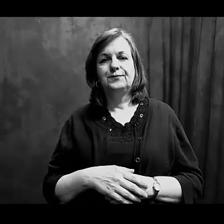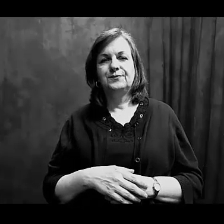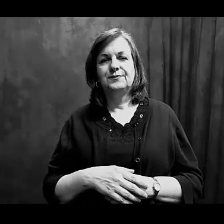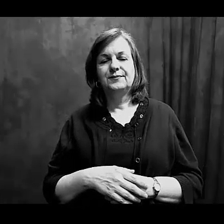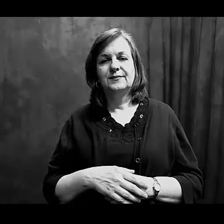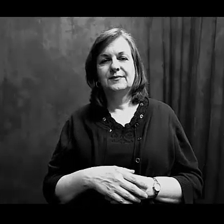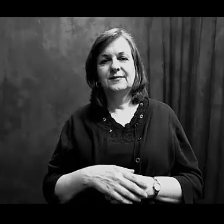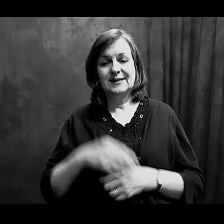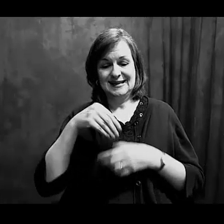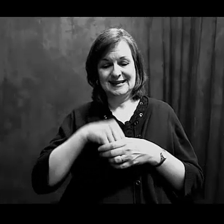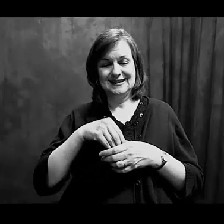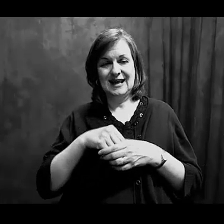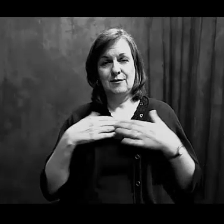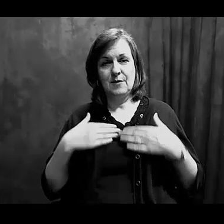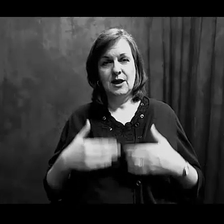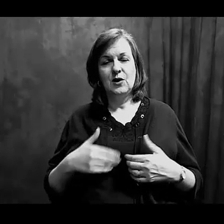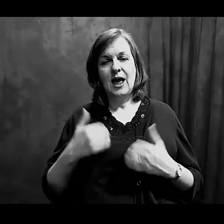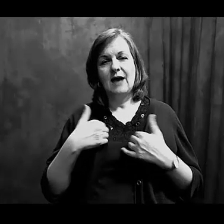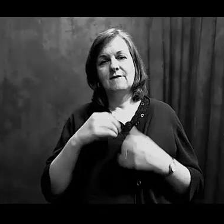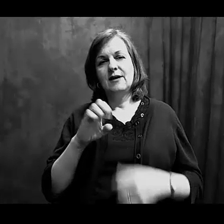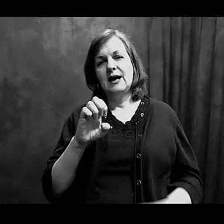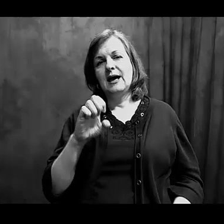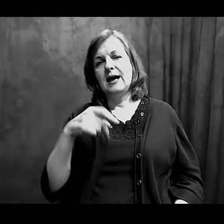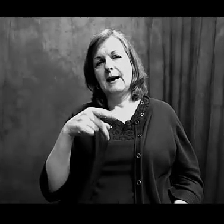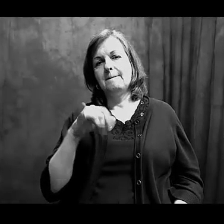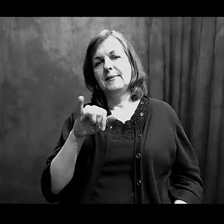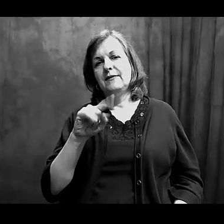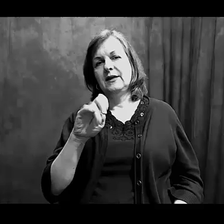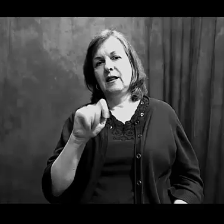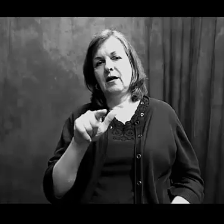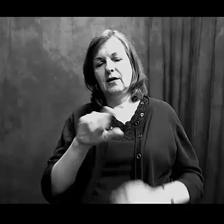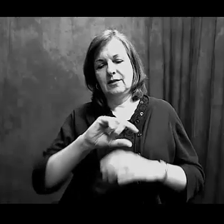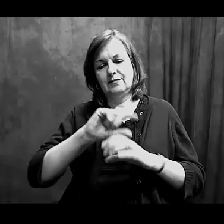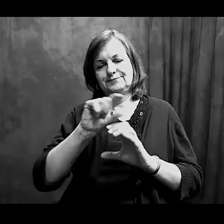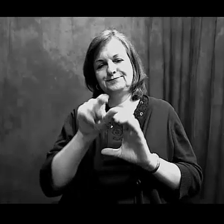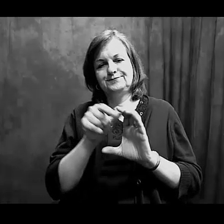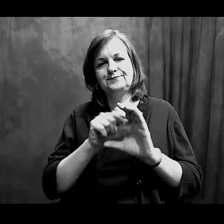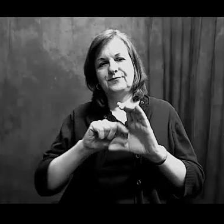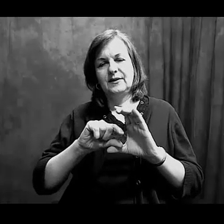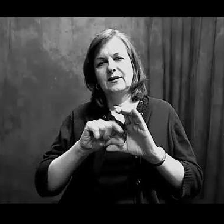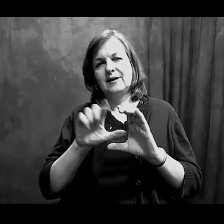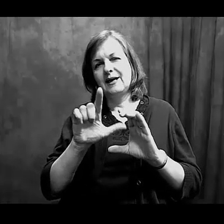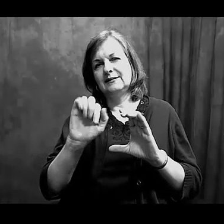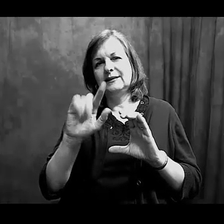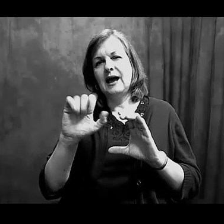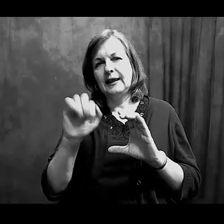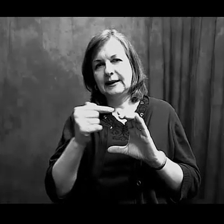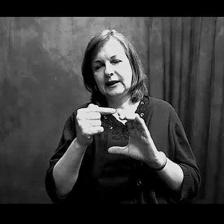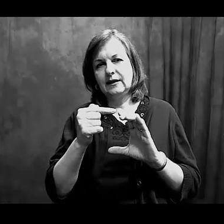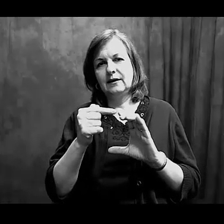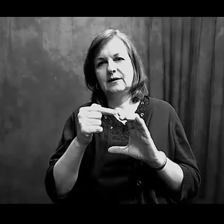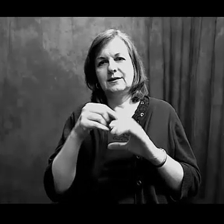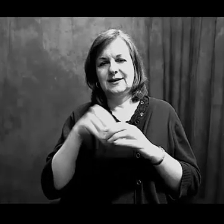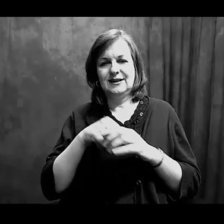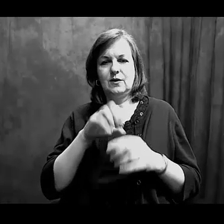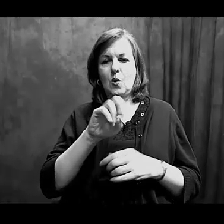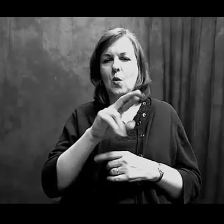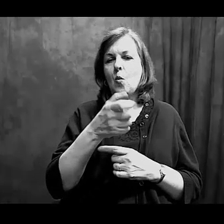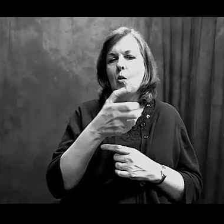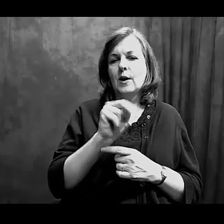inside we have epithelials again in this case lining organs